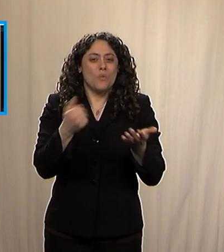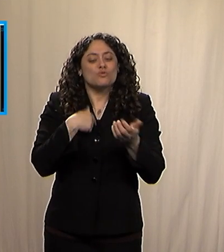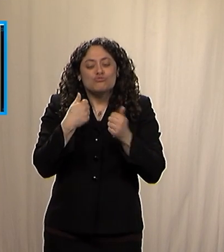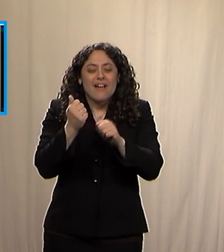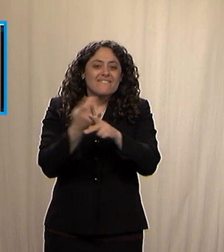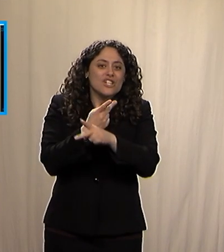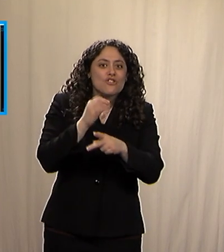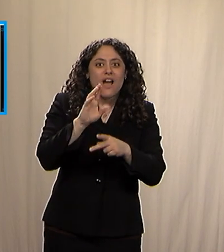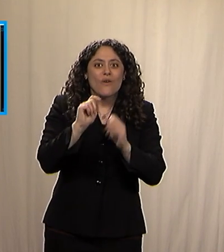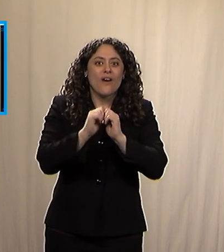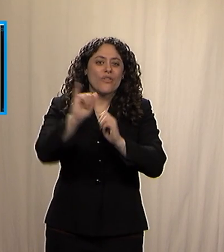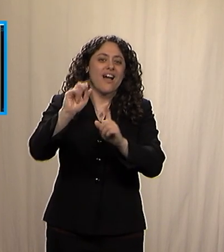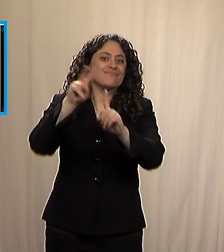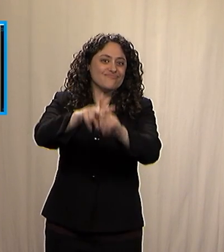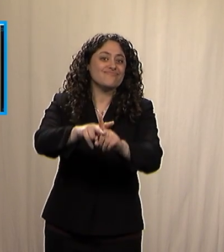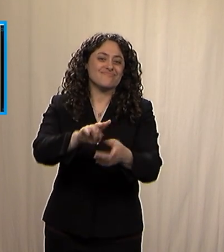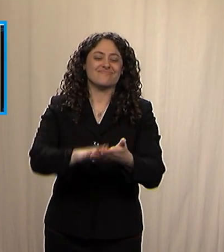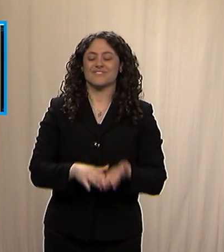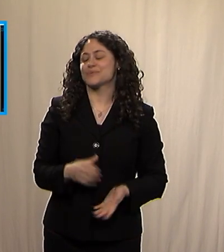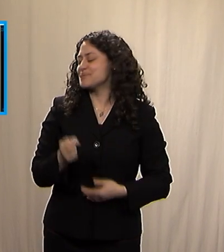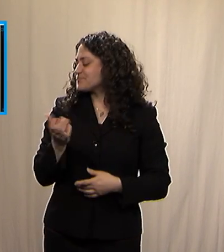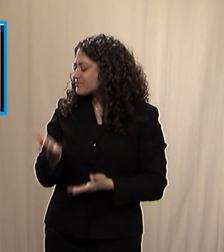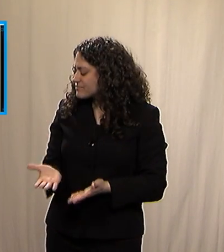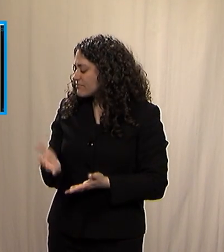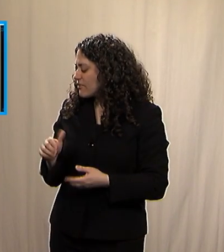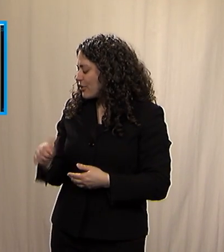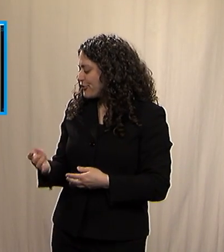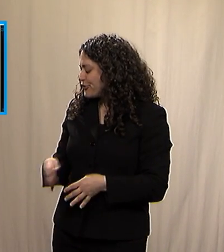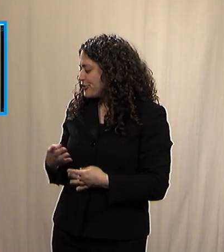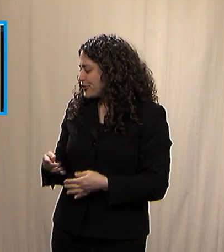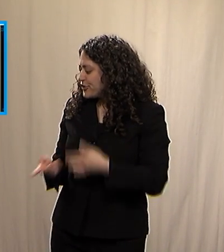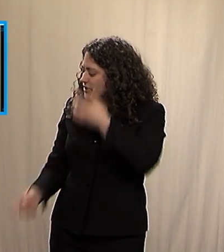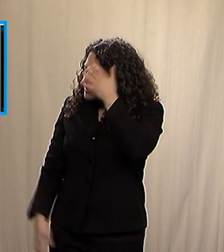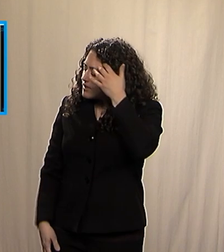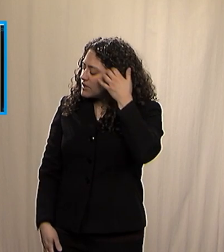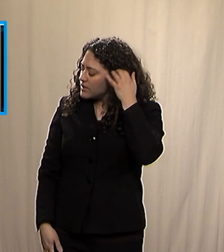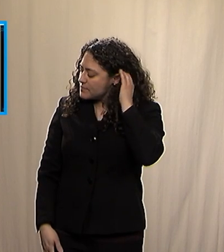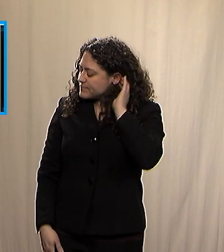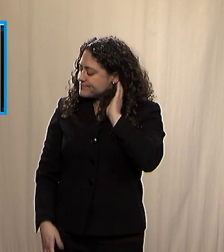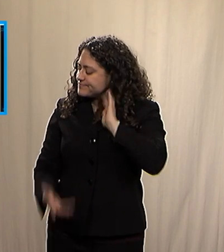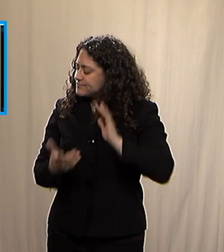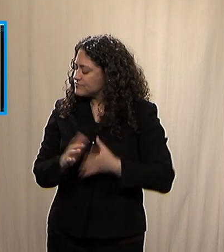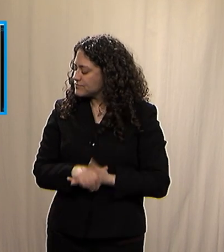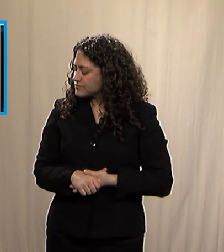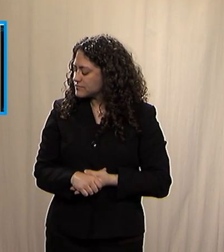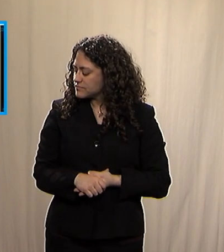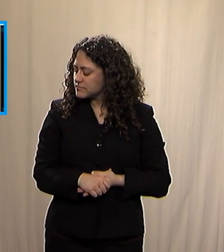Trying to think.